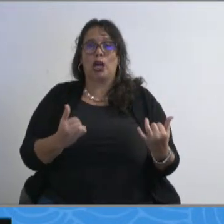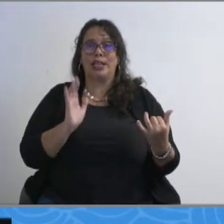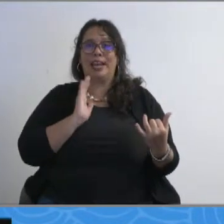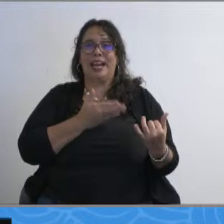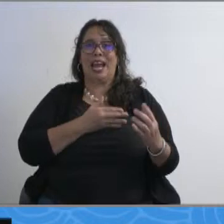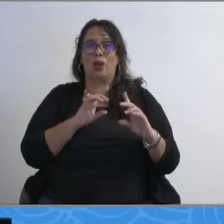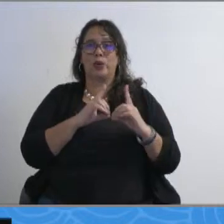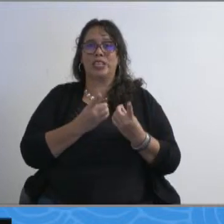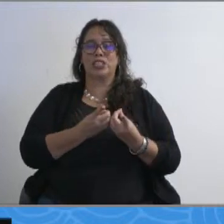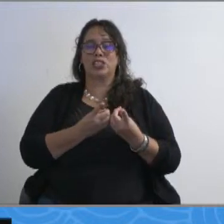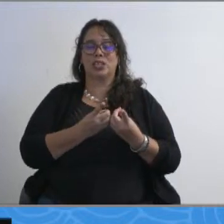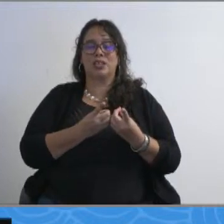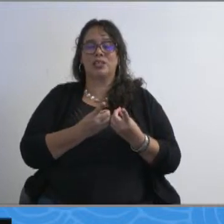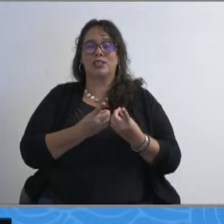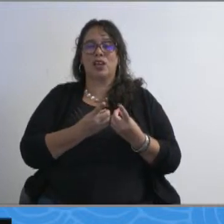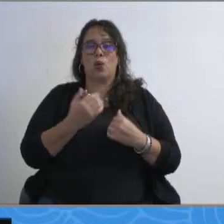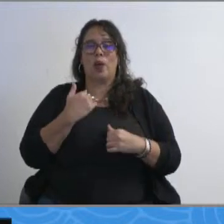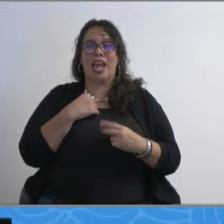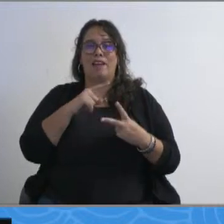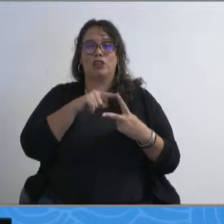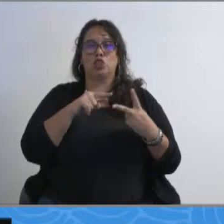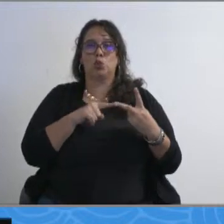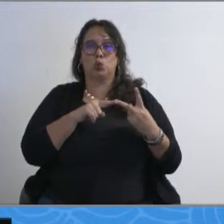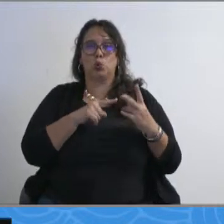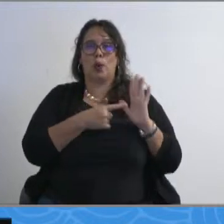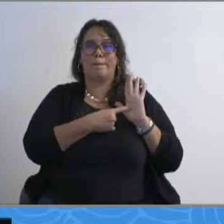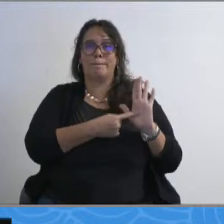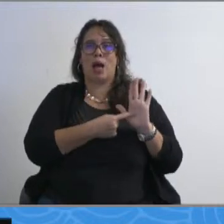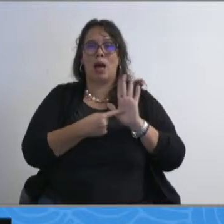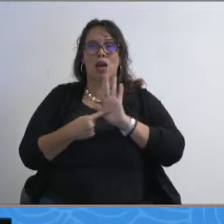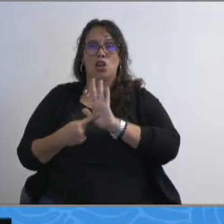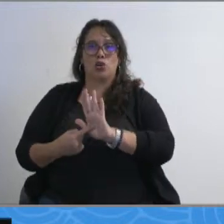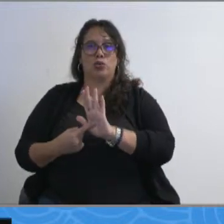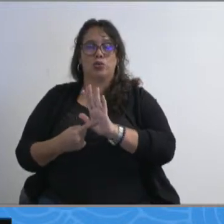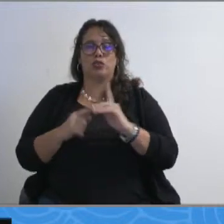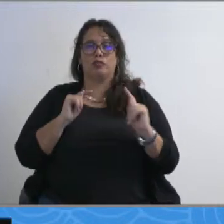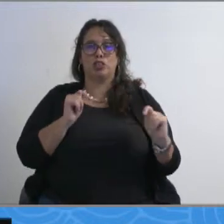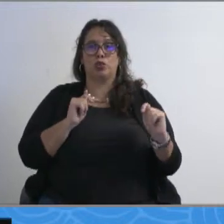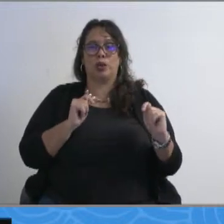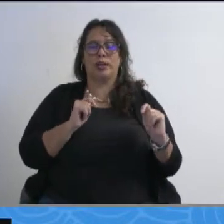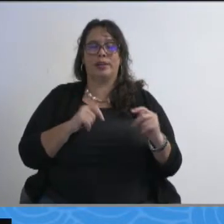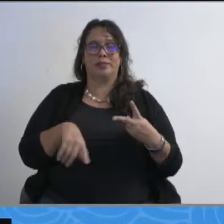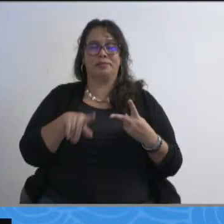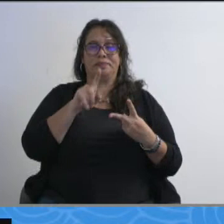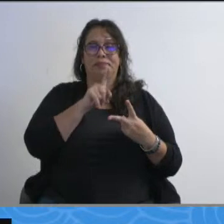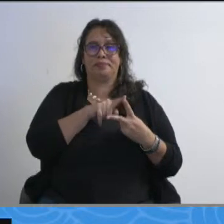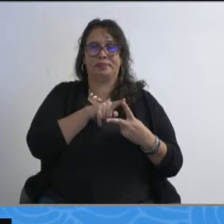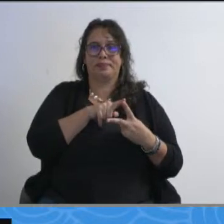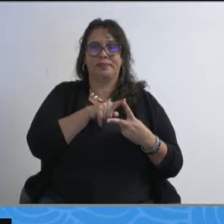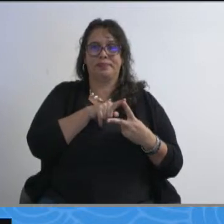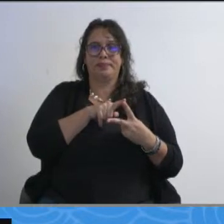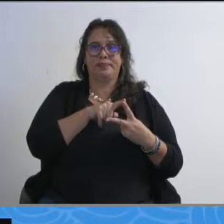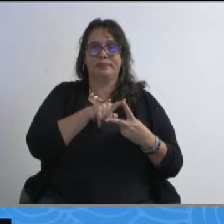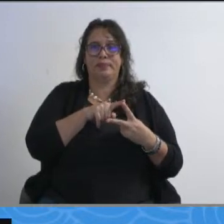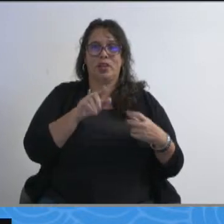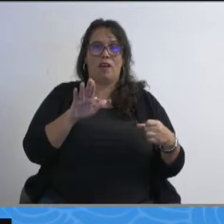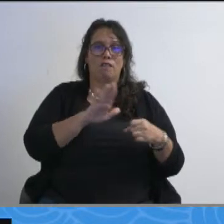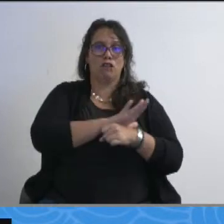we primarily have two models for tutoring. And one of those models are fully site designed